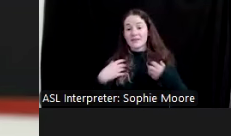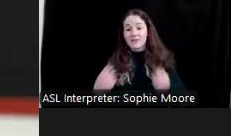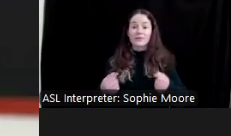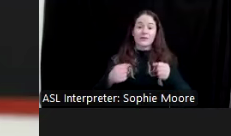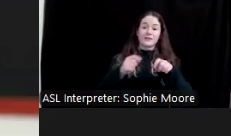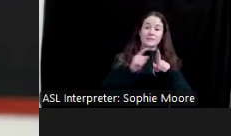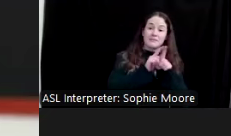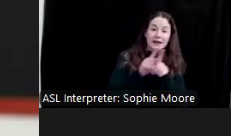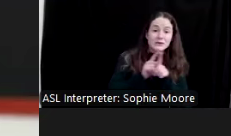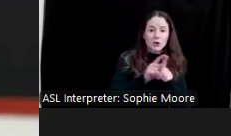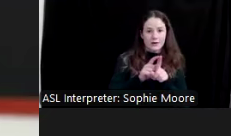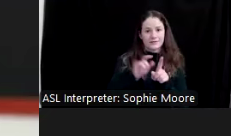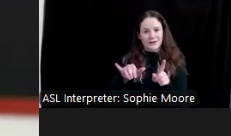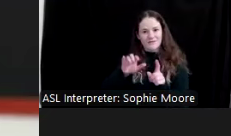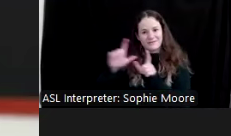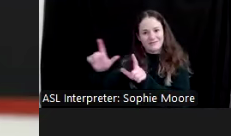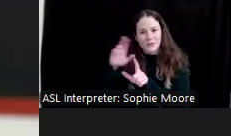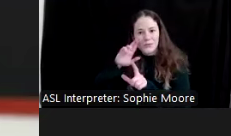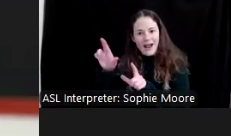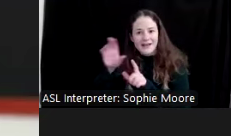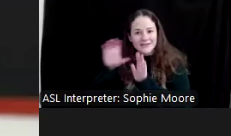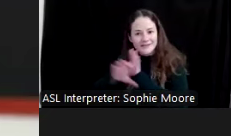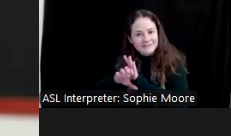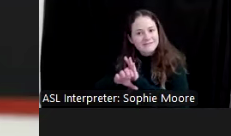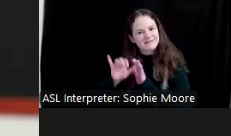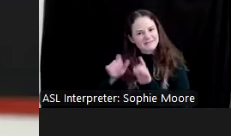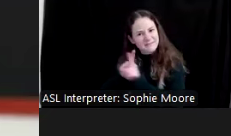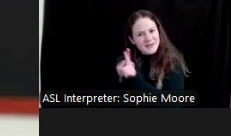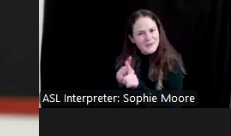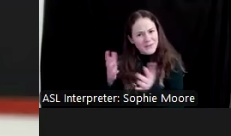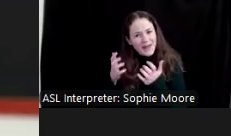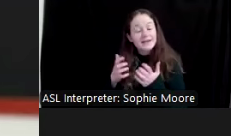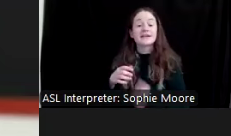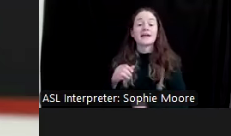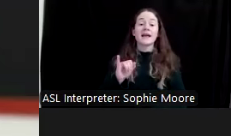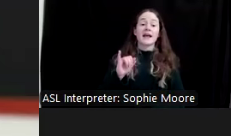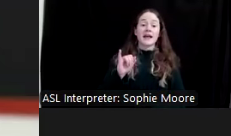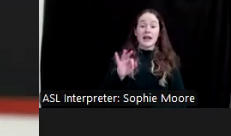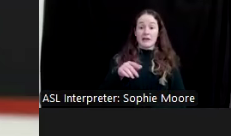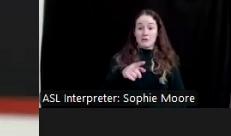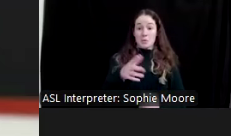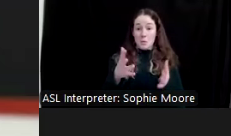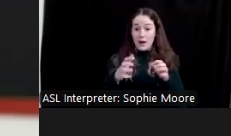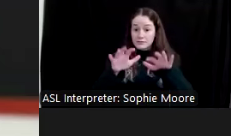that you all see in these photos. If you want to put something in the chat that you see, if you want to put something in the chat that you've experienced, um